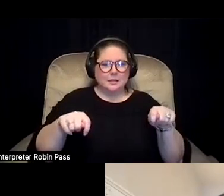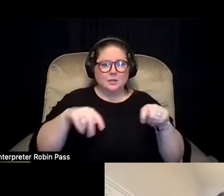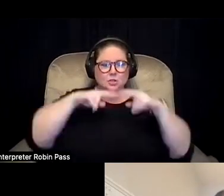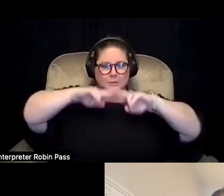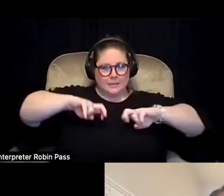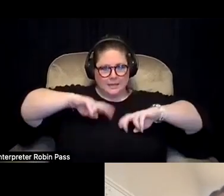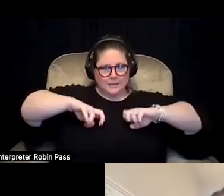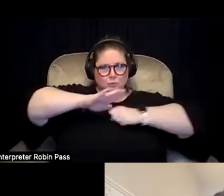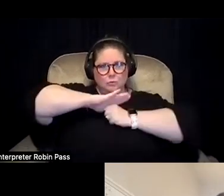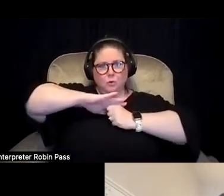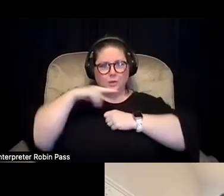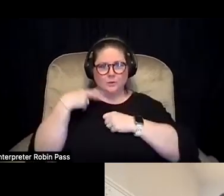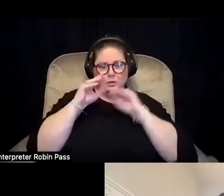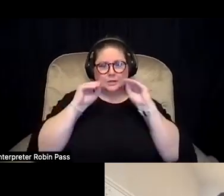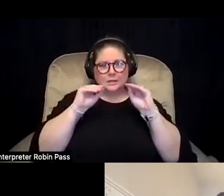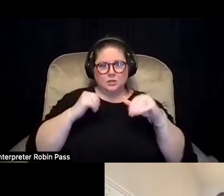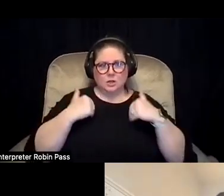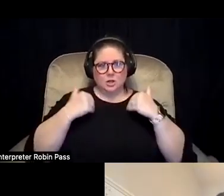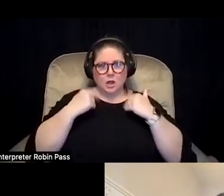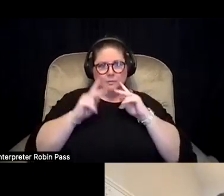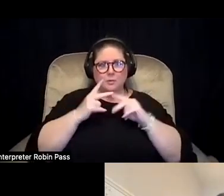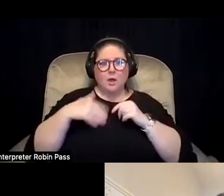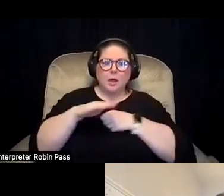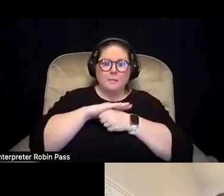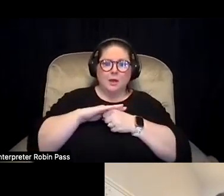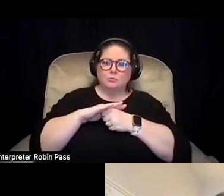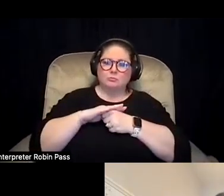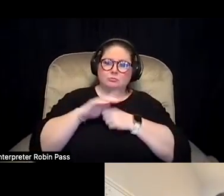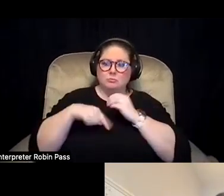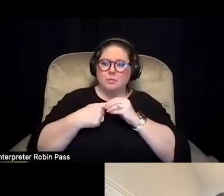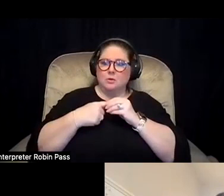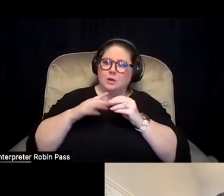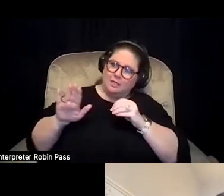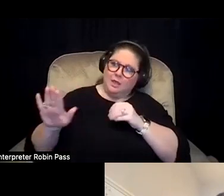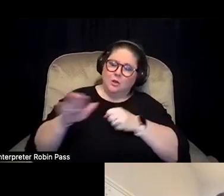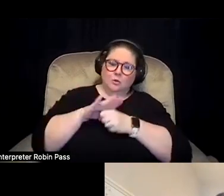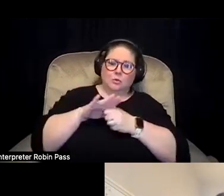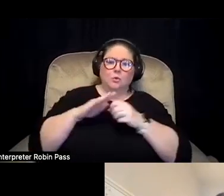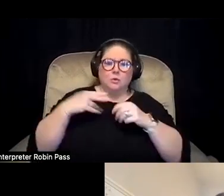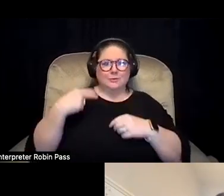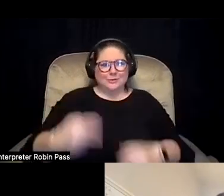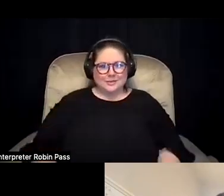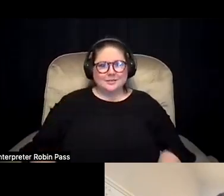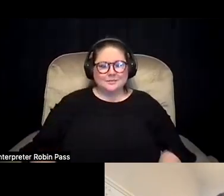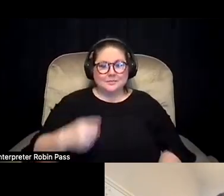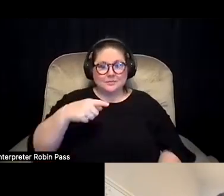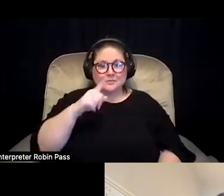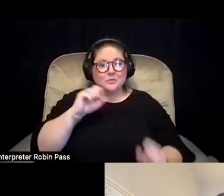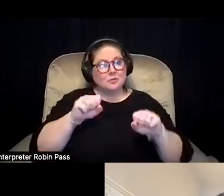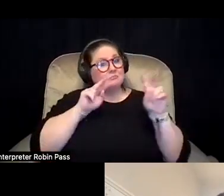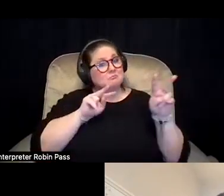and teach young people about their community's history so you can just keep an eye on our um